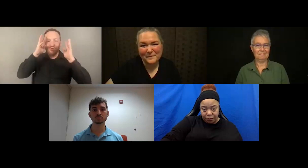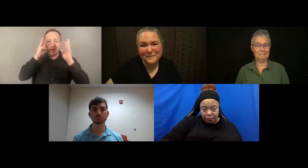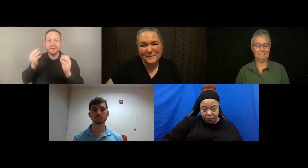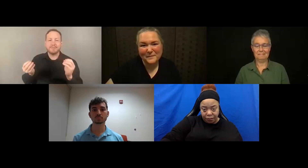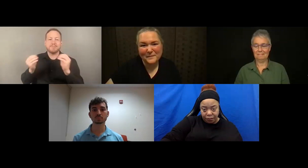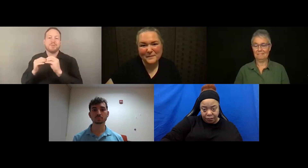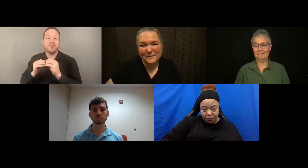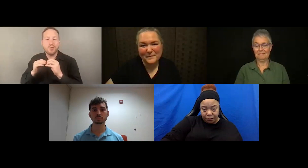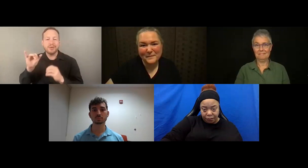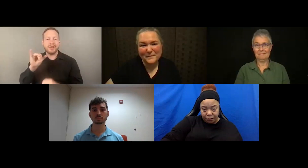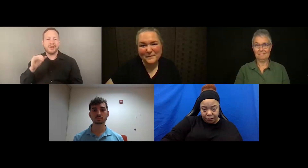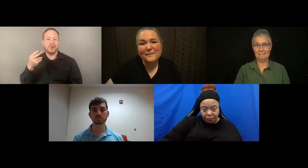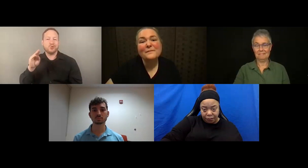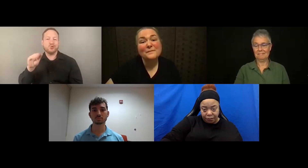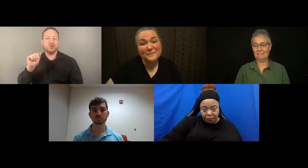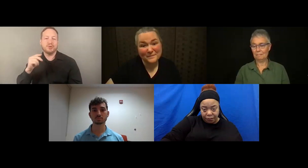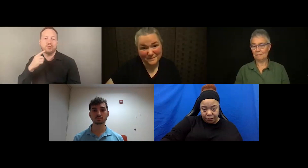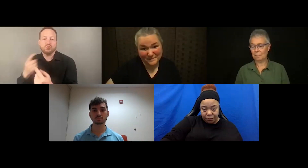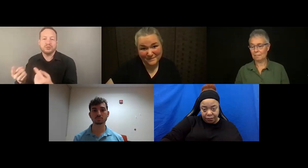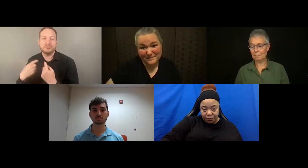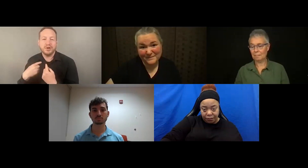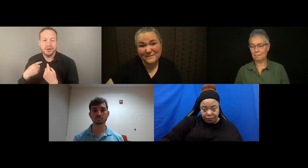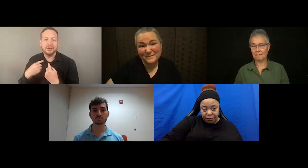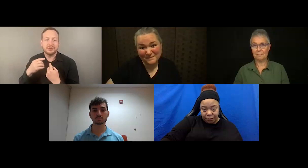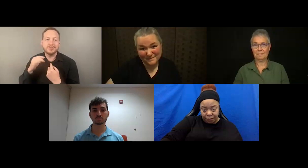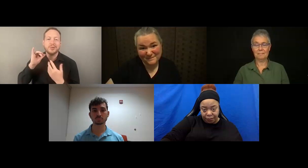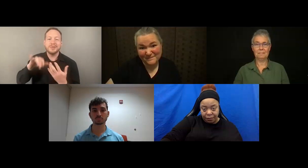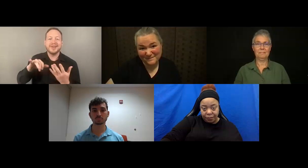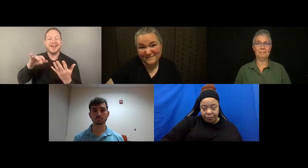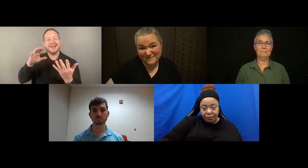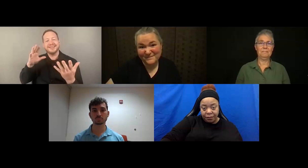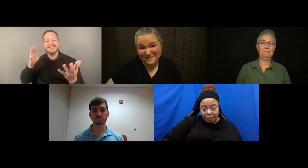a question, it gives a more creative, more humanistic response or output.